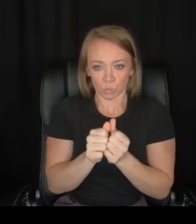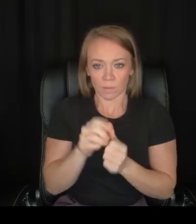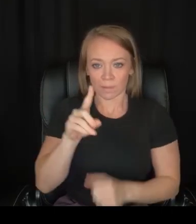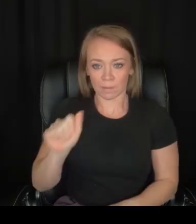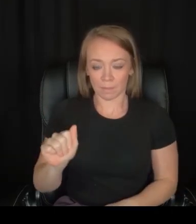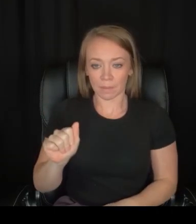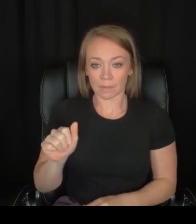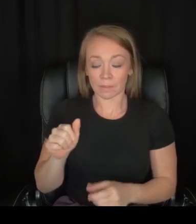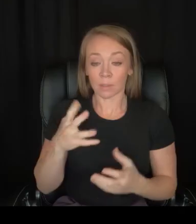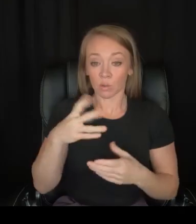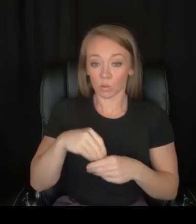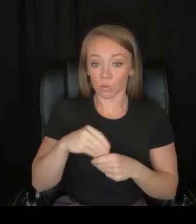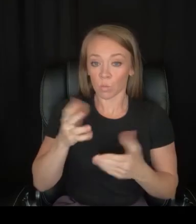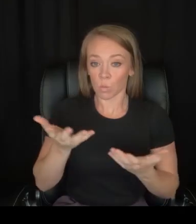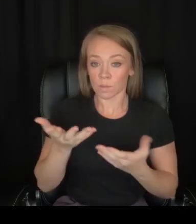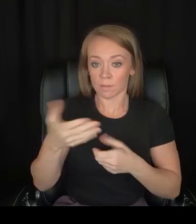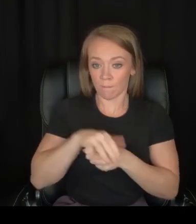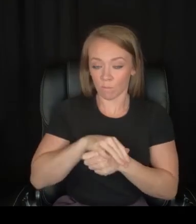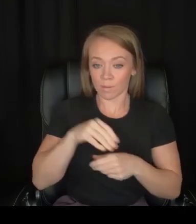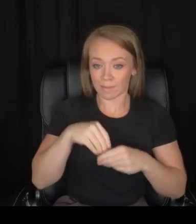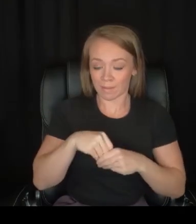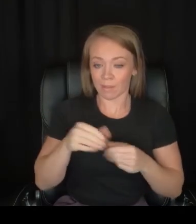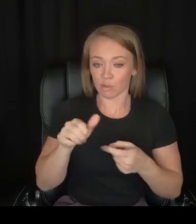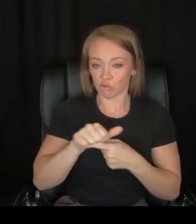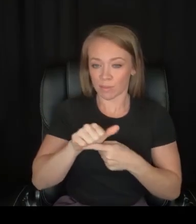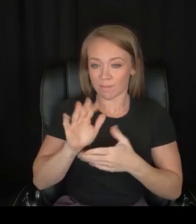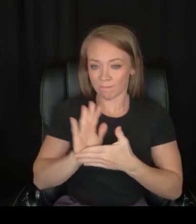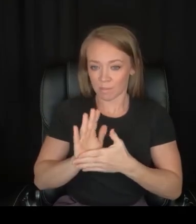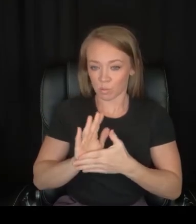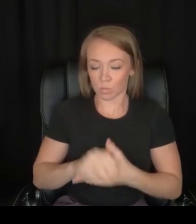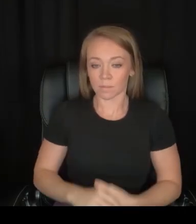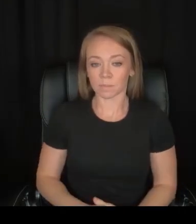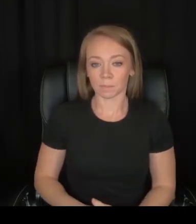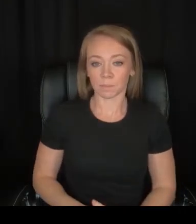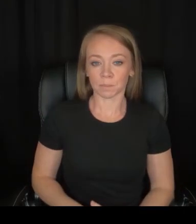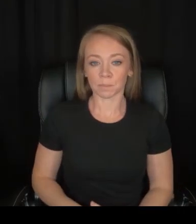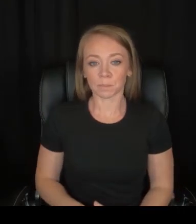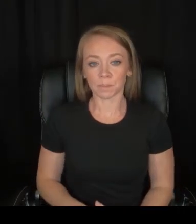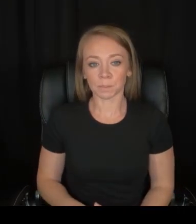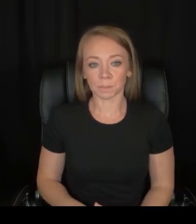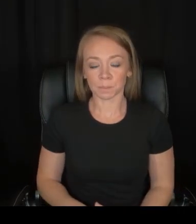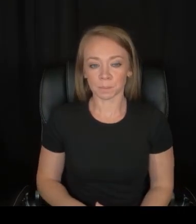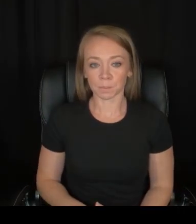including those covered in the Special Transportation 101 training videos under